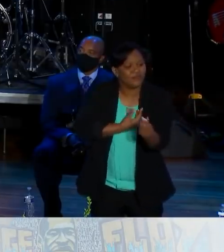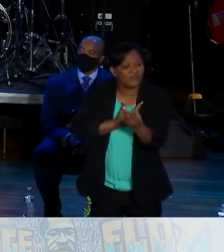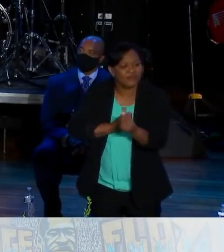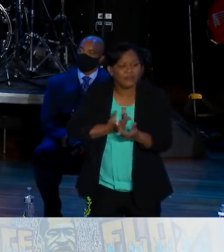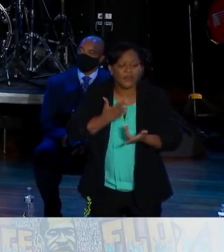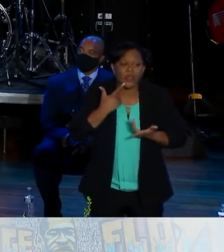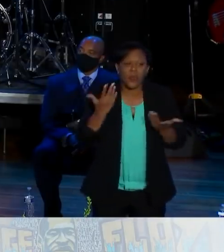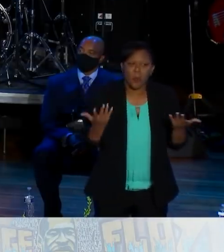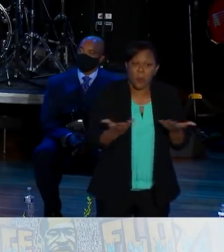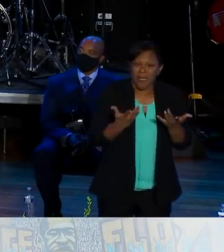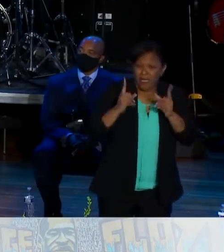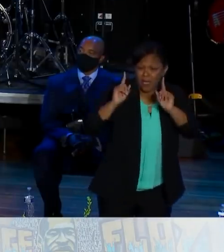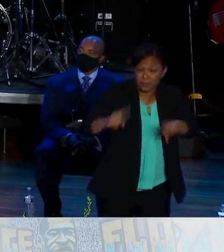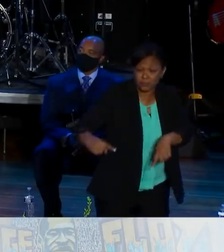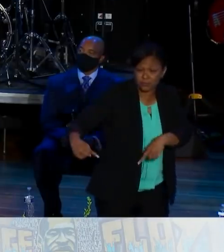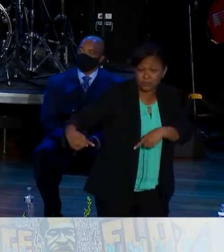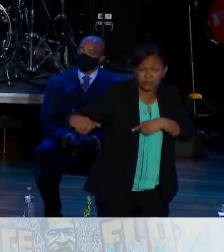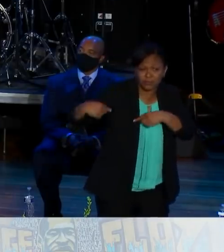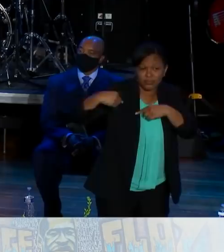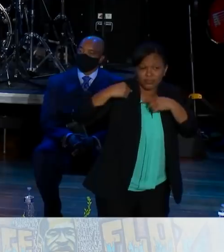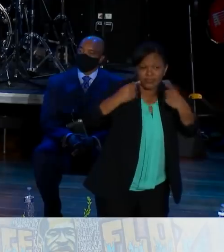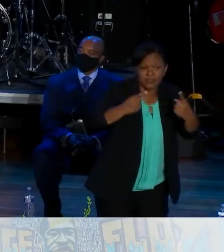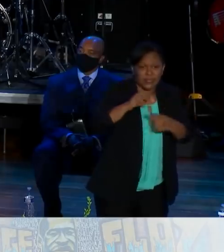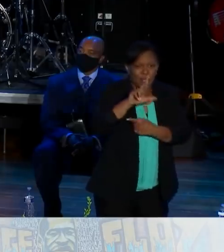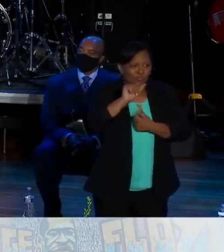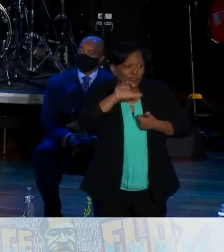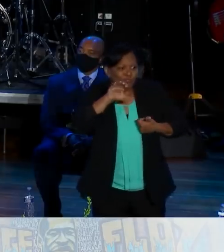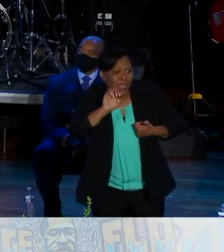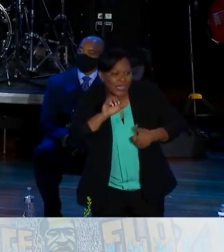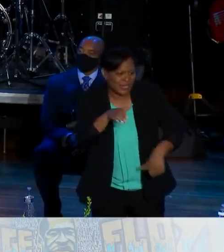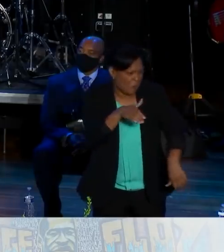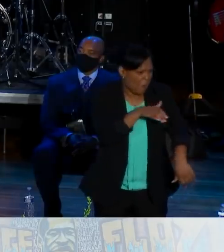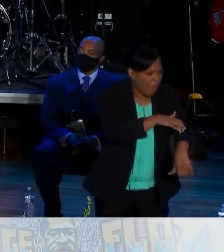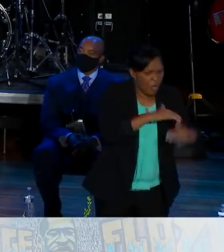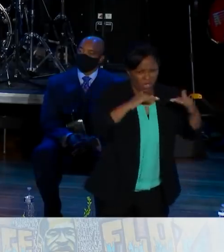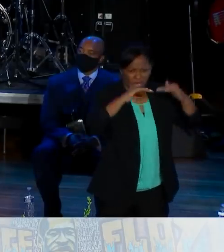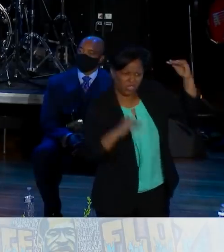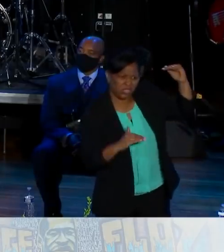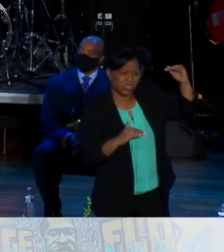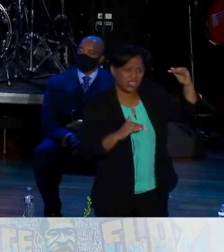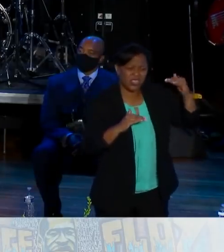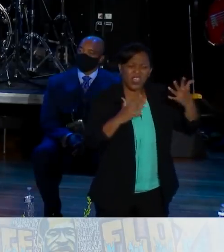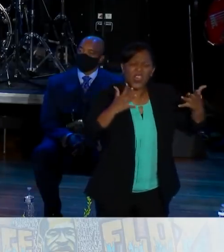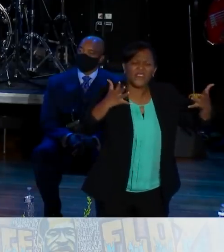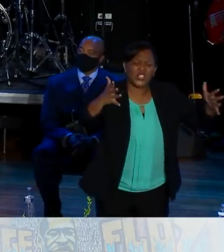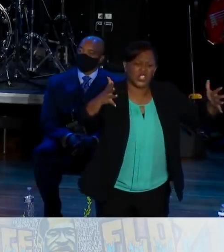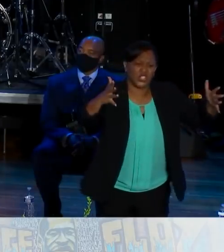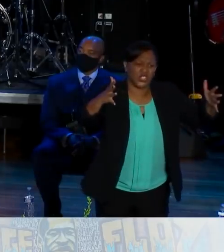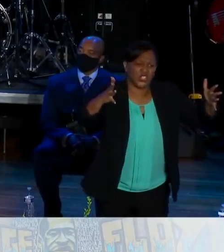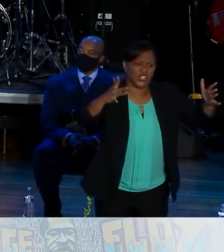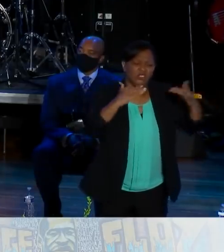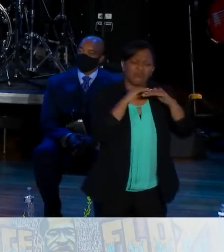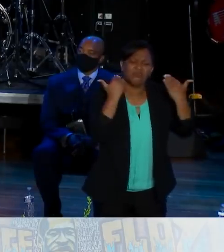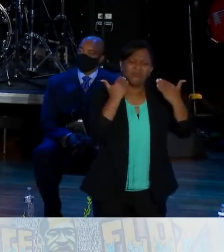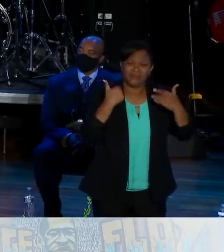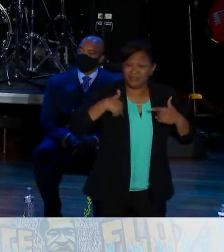GATE KEEPERS OF MUTUALITY AND MERCY. GUIDE THIS GENERATION TO CHANGE THE NATIONAL NARRATIVE ON RACE AND POWER.